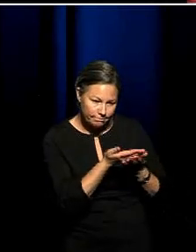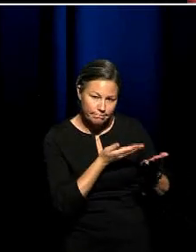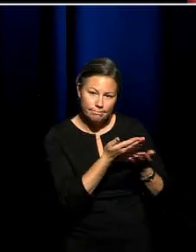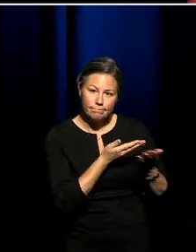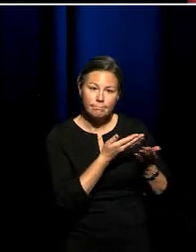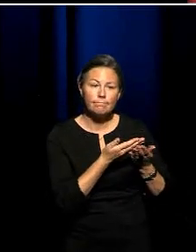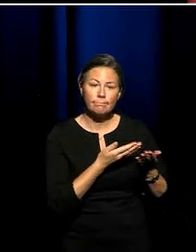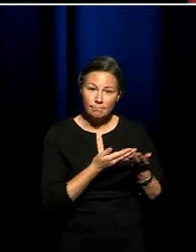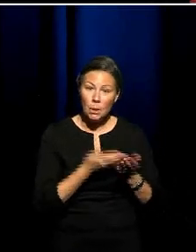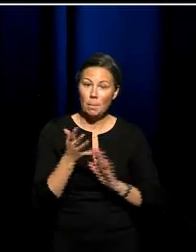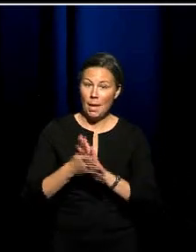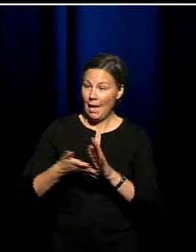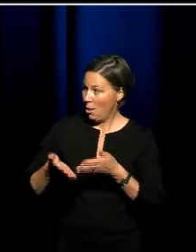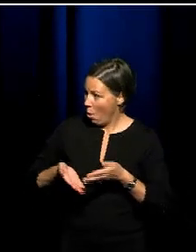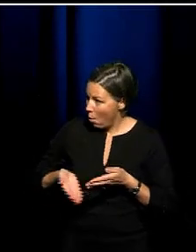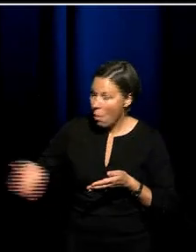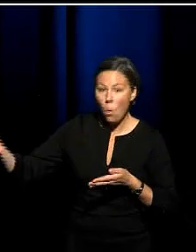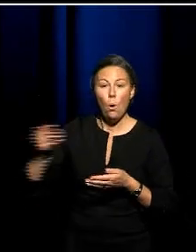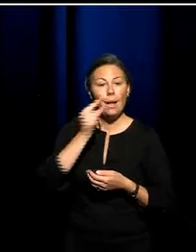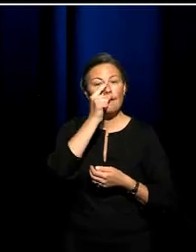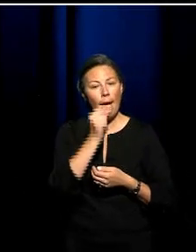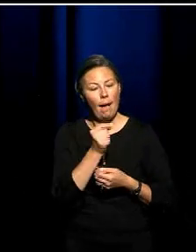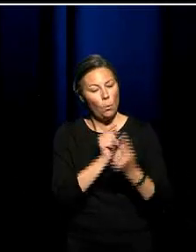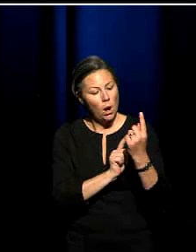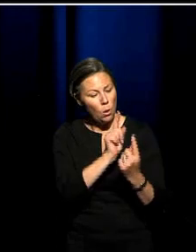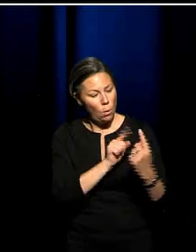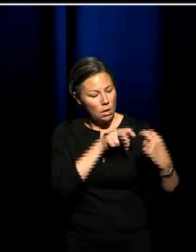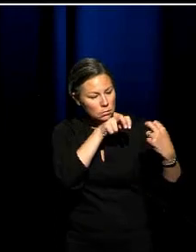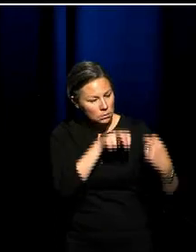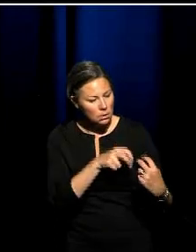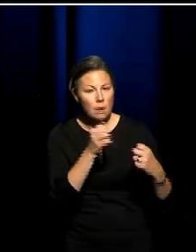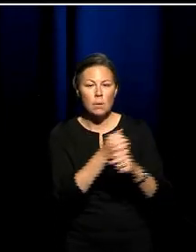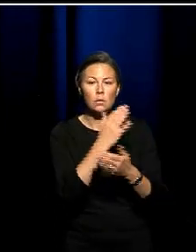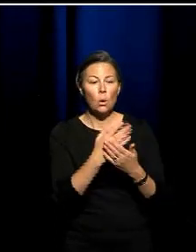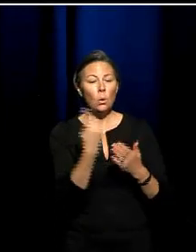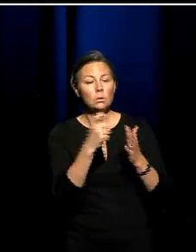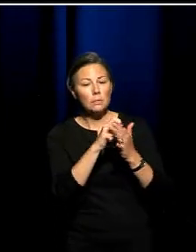hold private sessions, to be the safety, security and comfort of the person